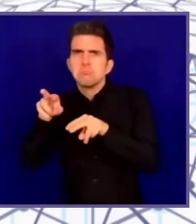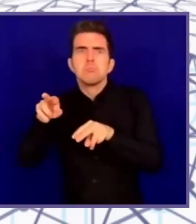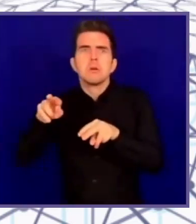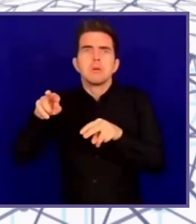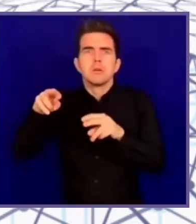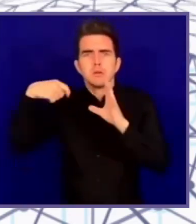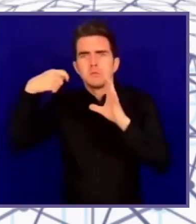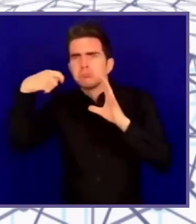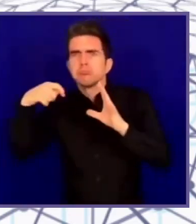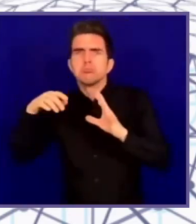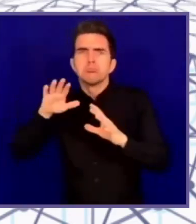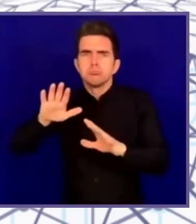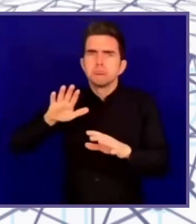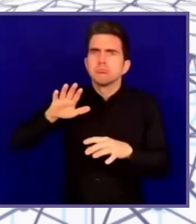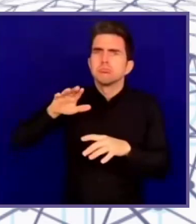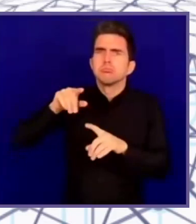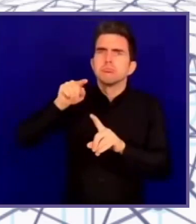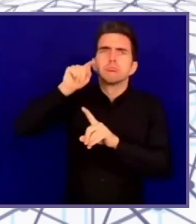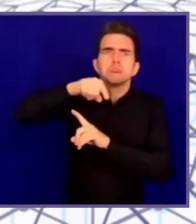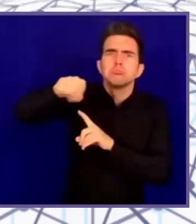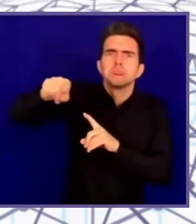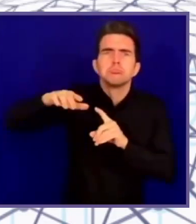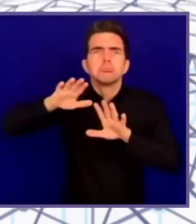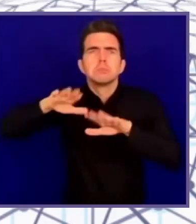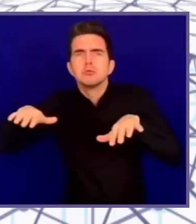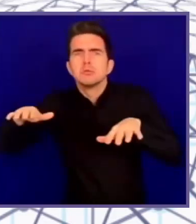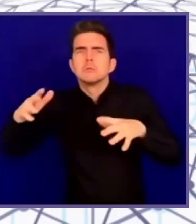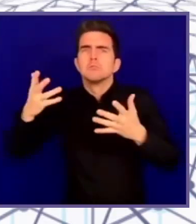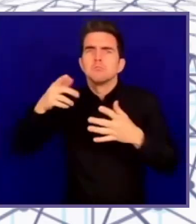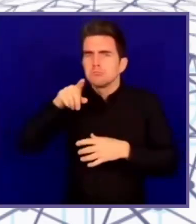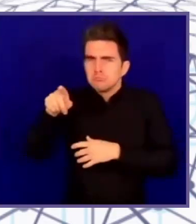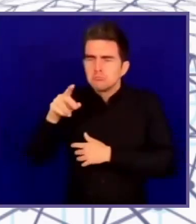severe car accident when she was pregnant with him. And he was born prematurely with severe